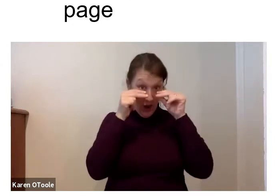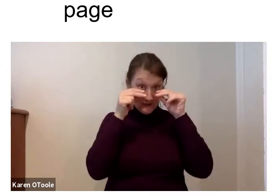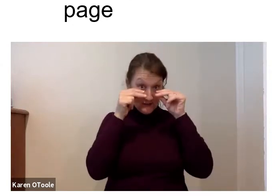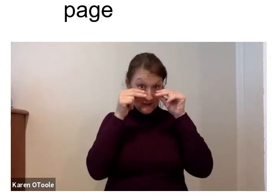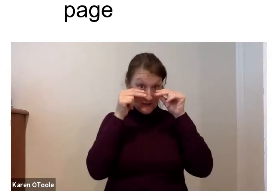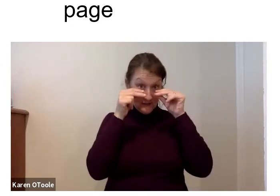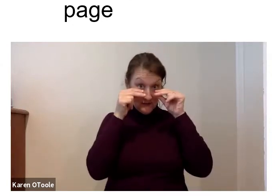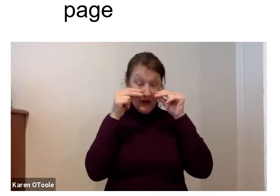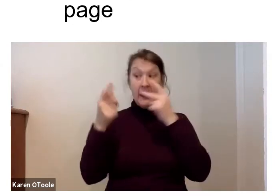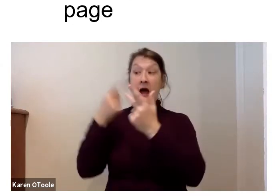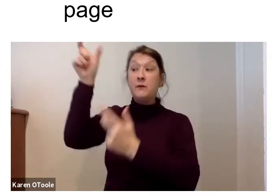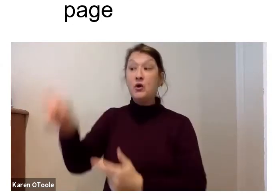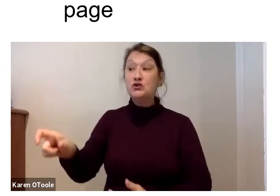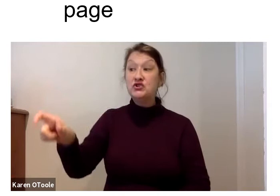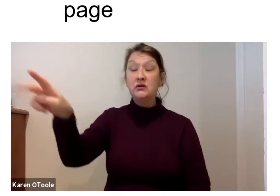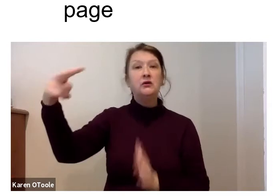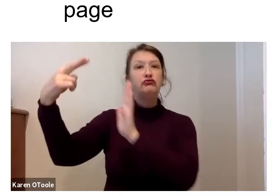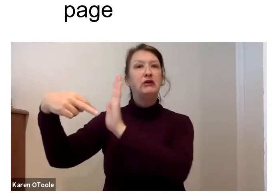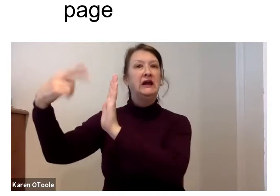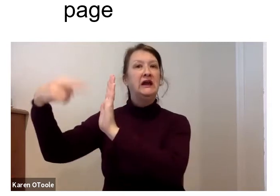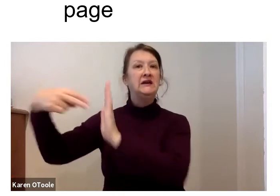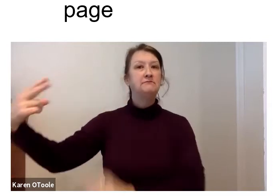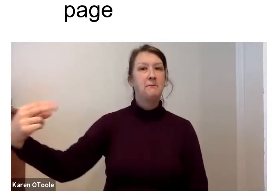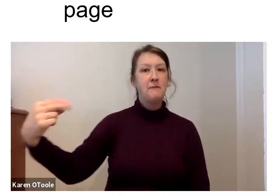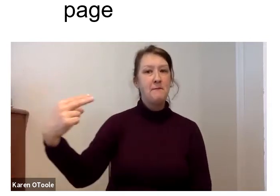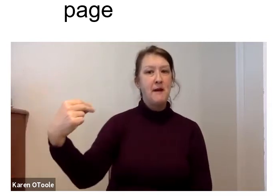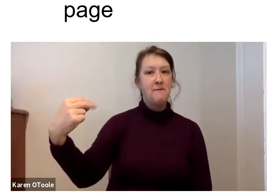text to you, if you have imagined a reasonably accurate description of